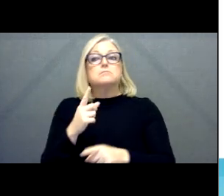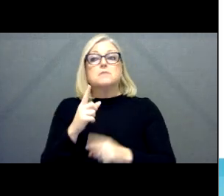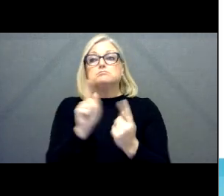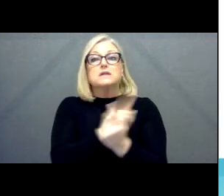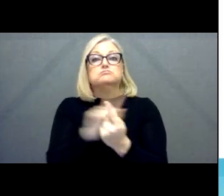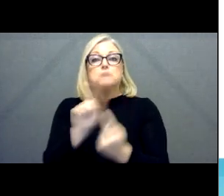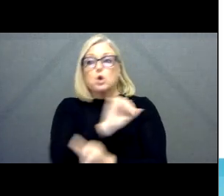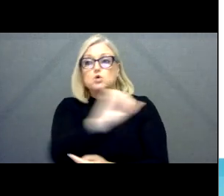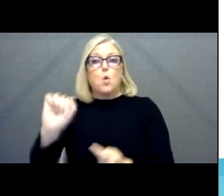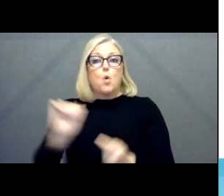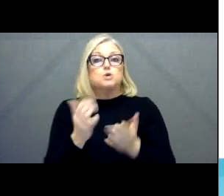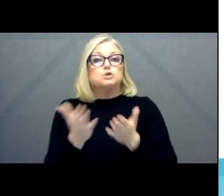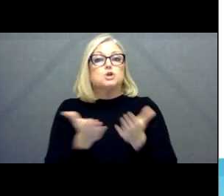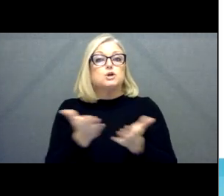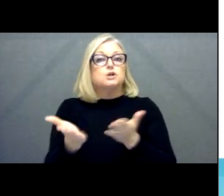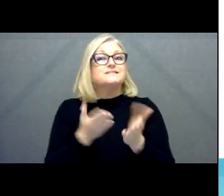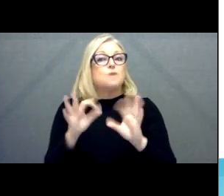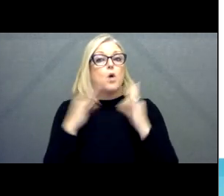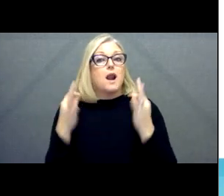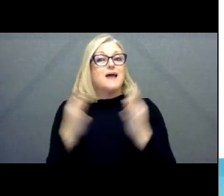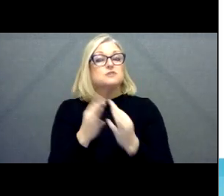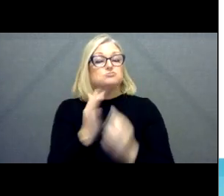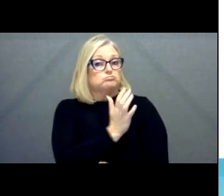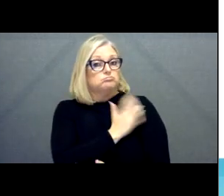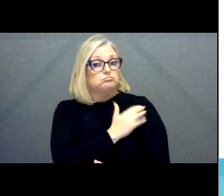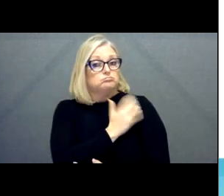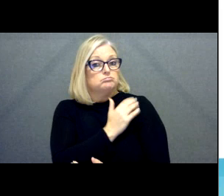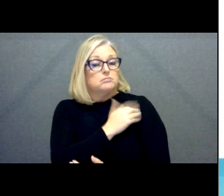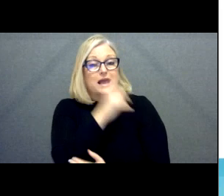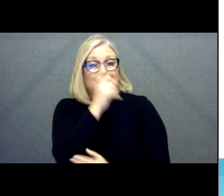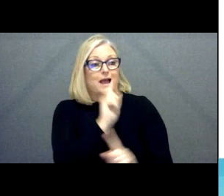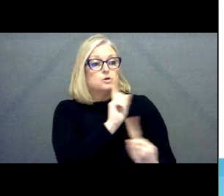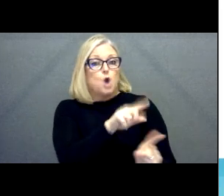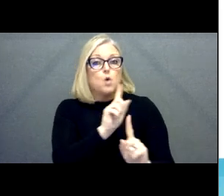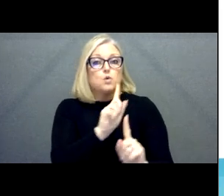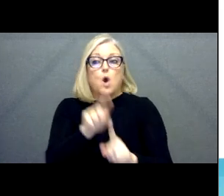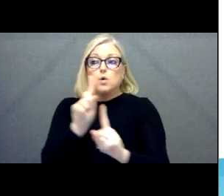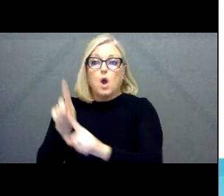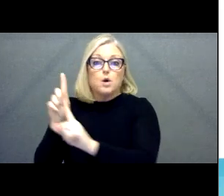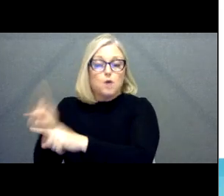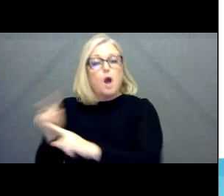um so please reach out to us um at any of our sites and we can come and talk to your staff